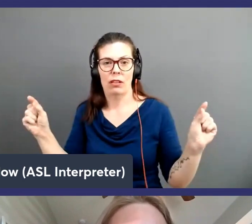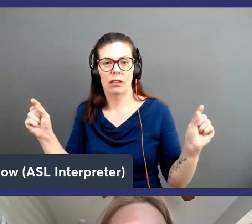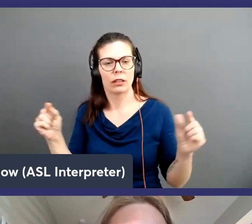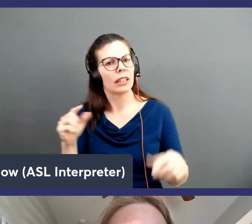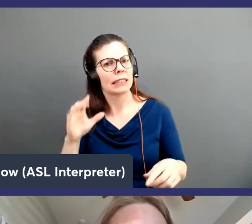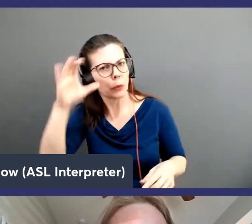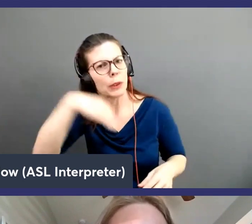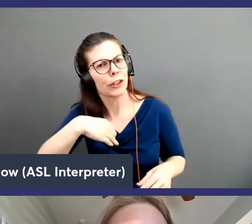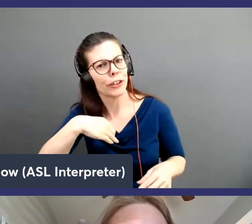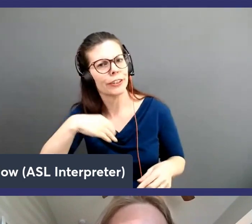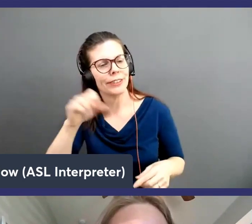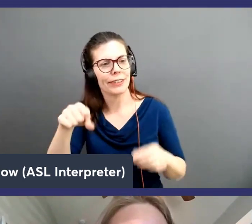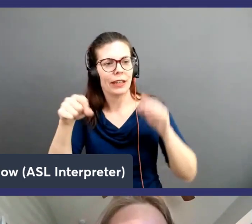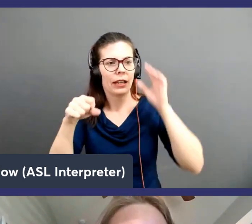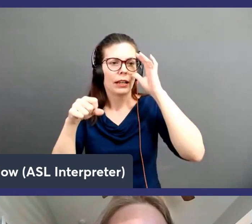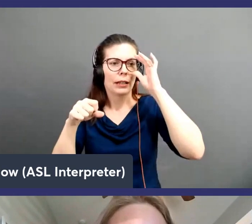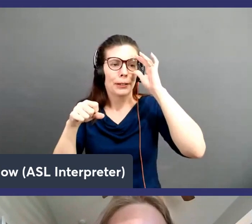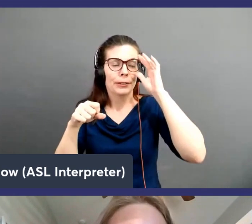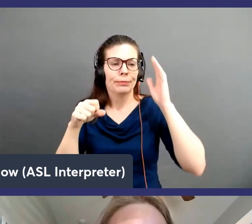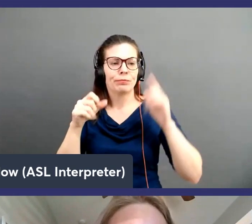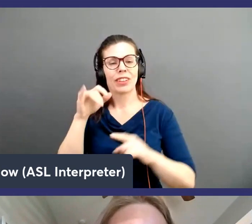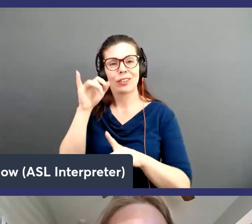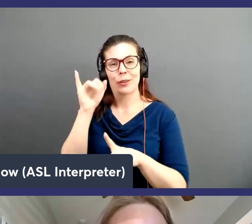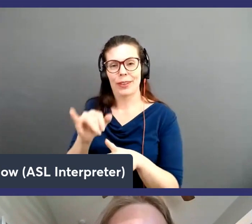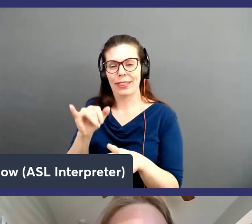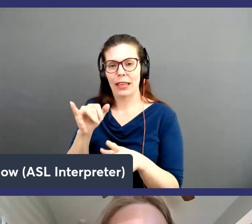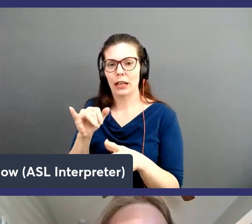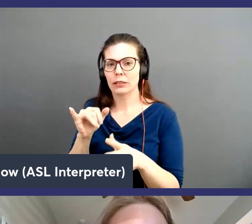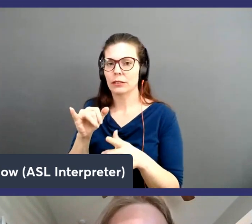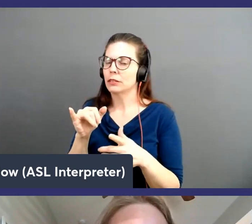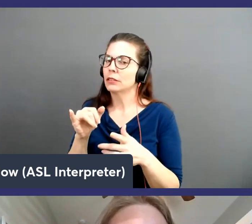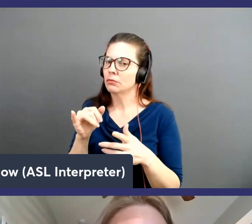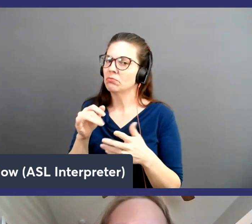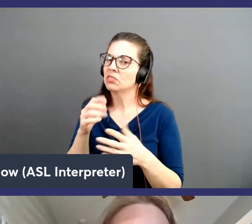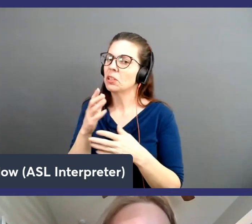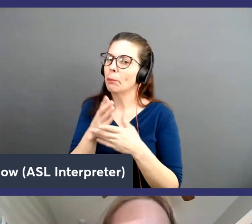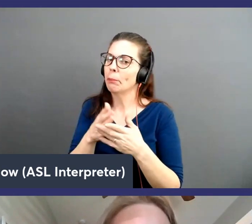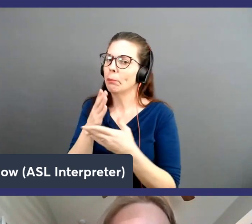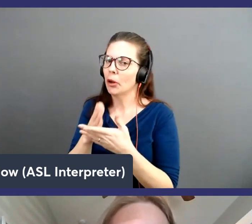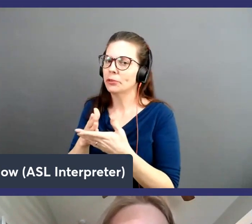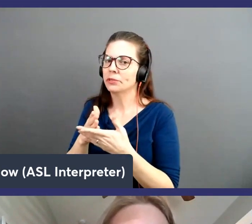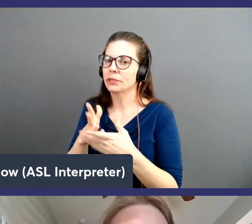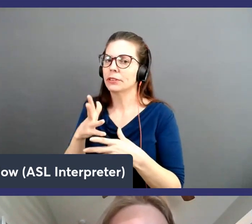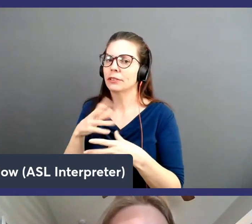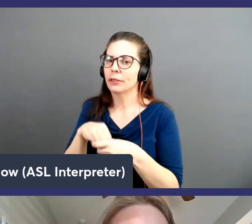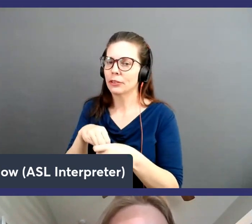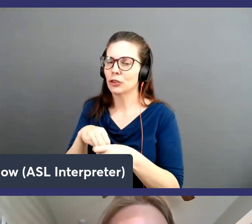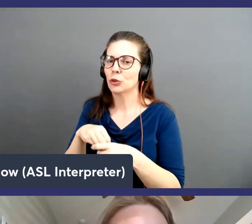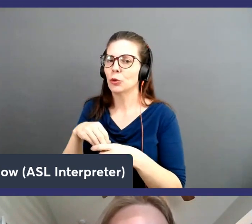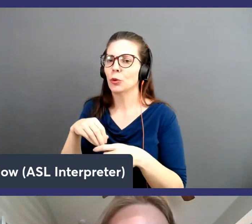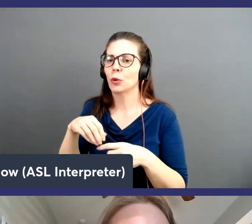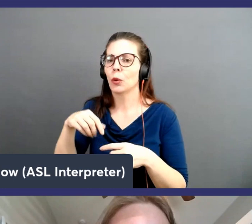And so, those are a couple of aspects of quantum mechanics